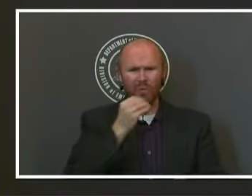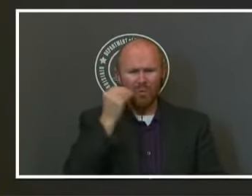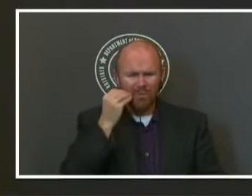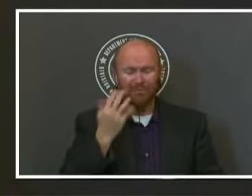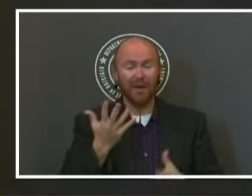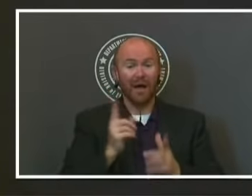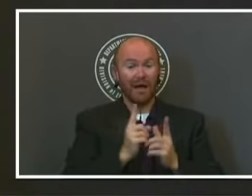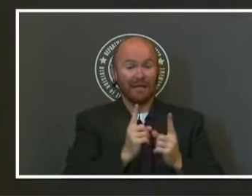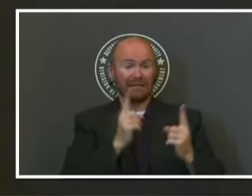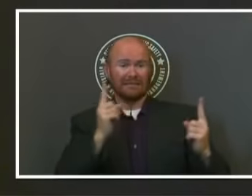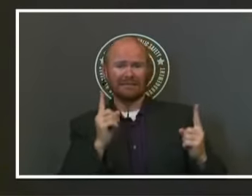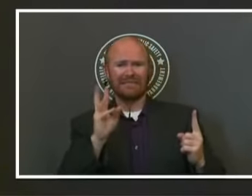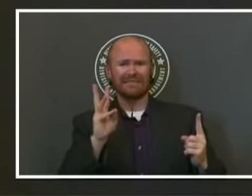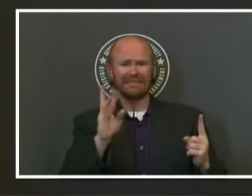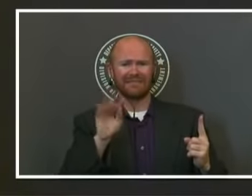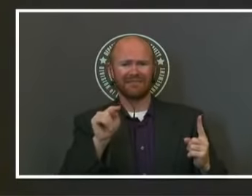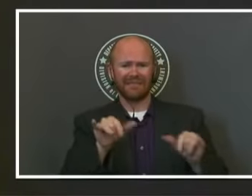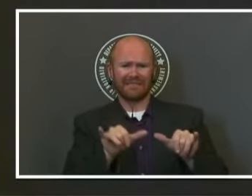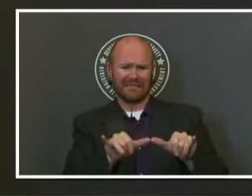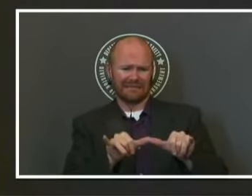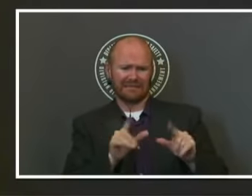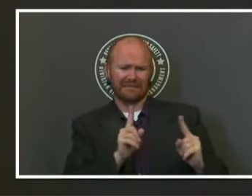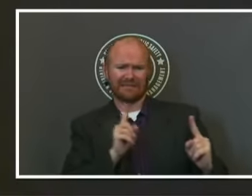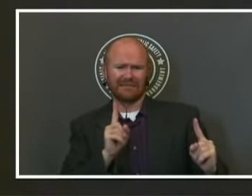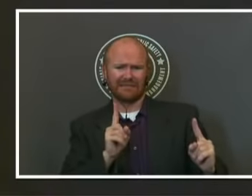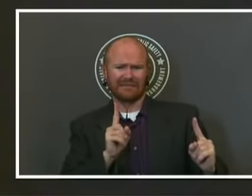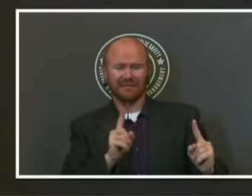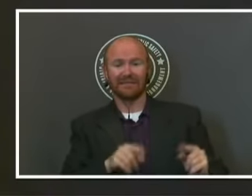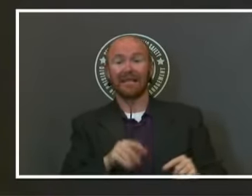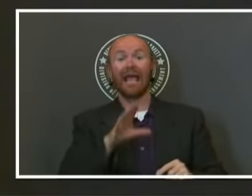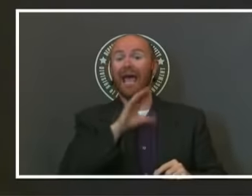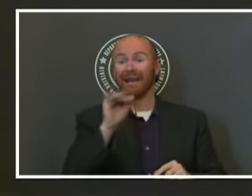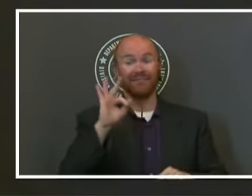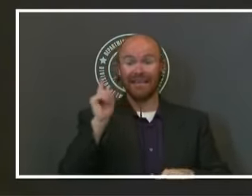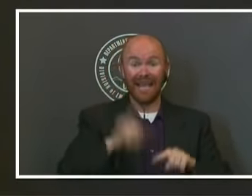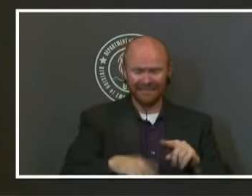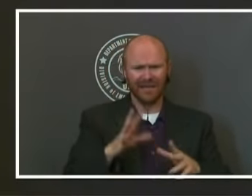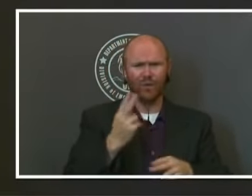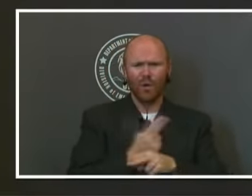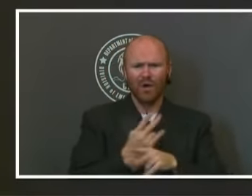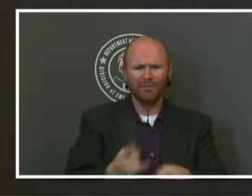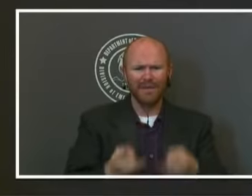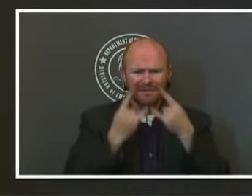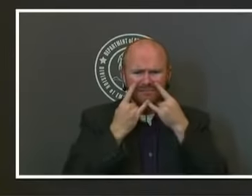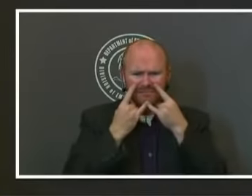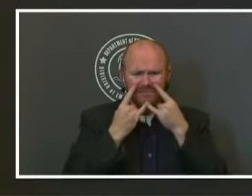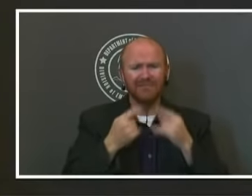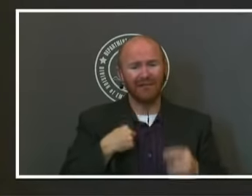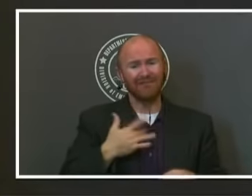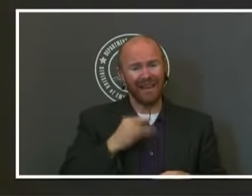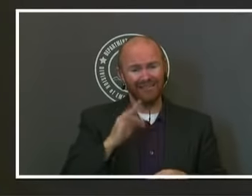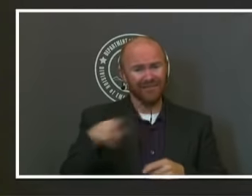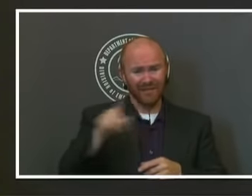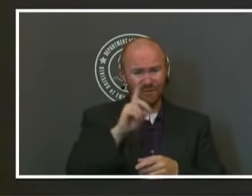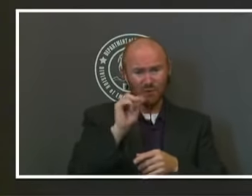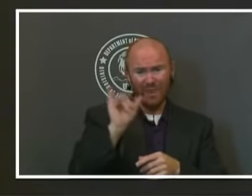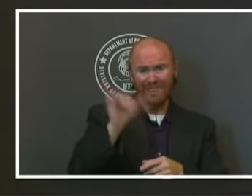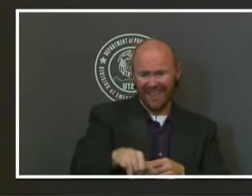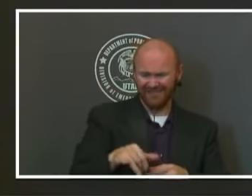when you can then wear a mask they were just give people a